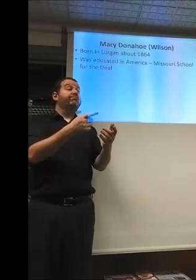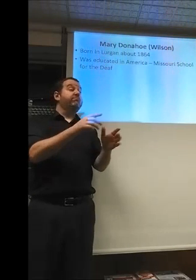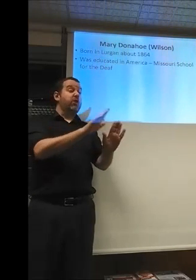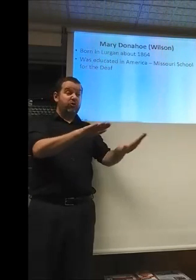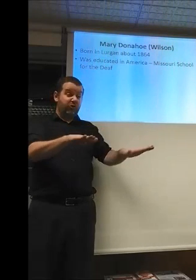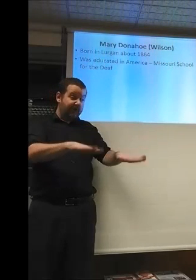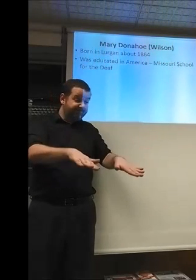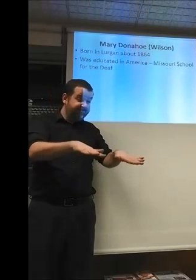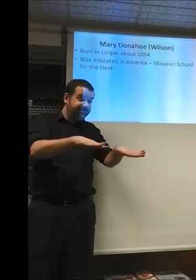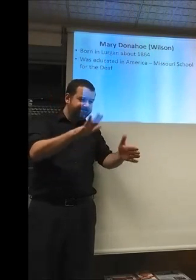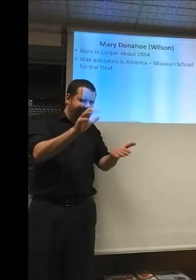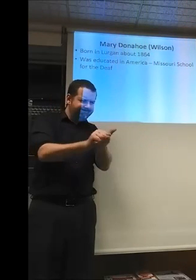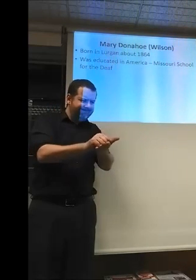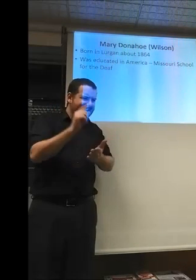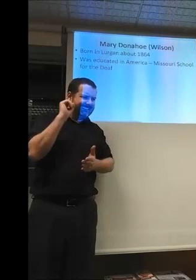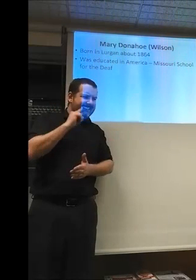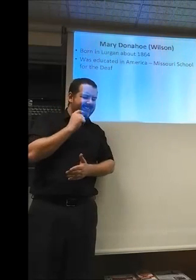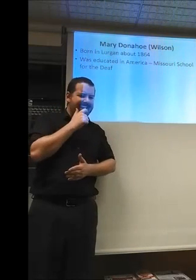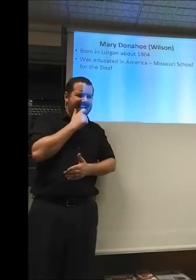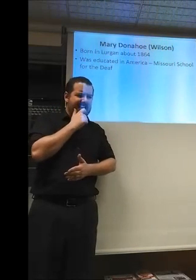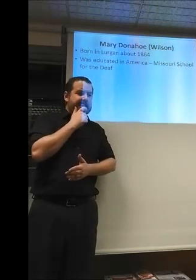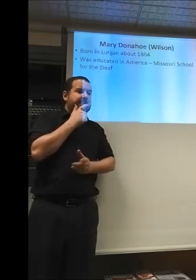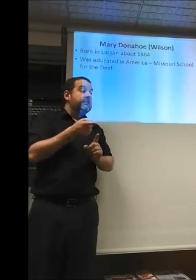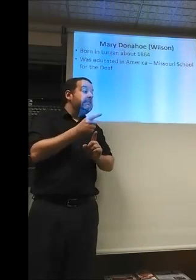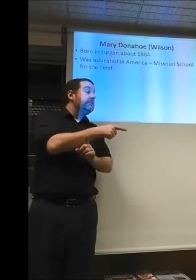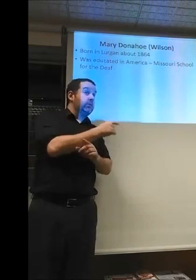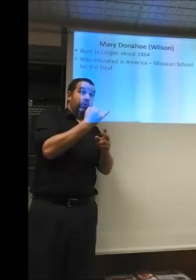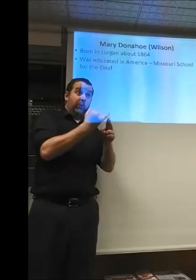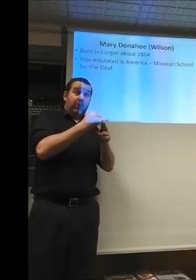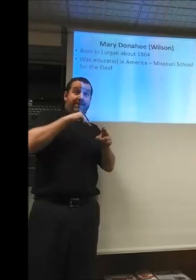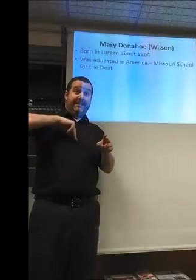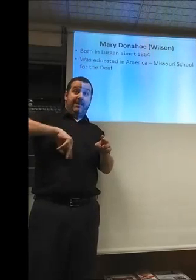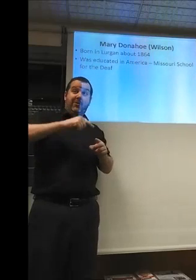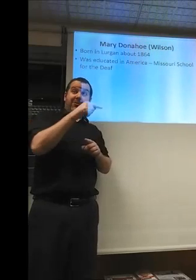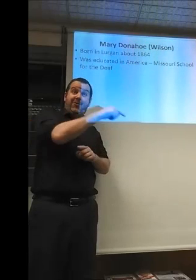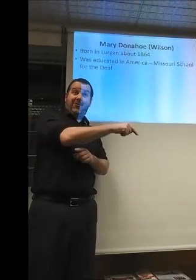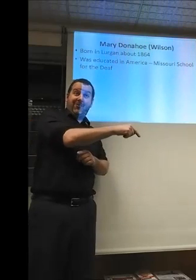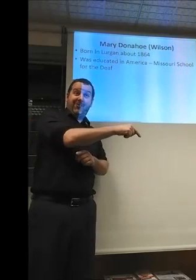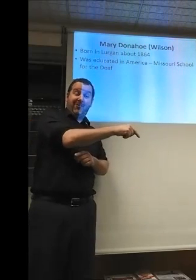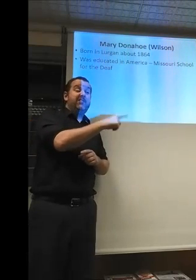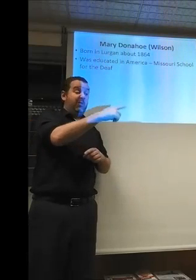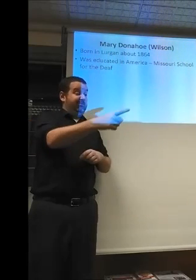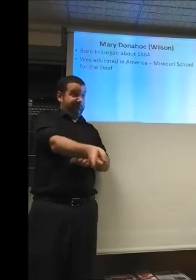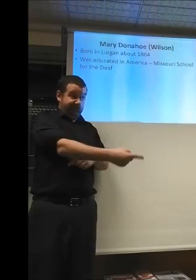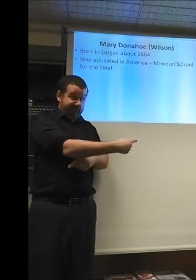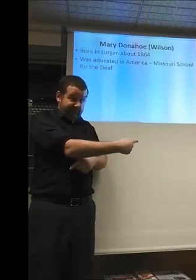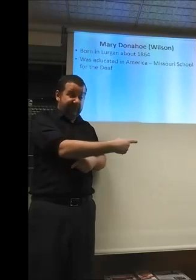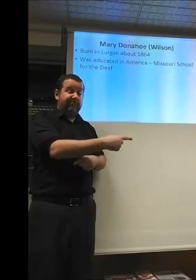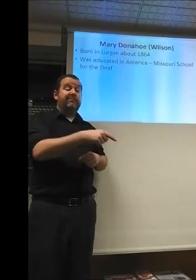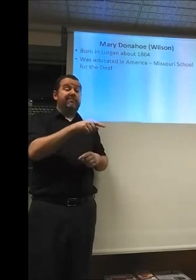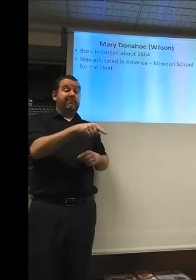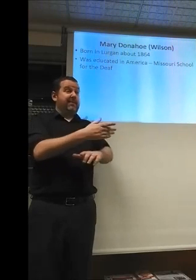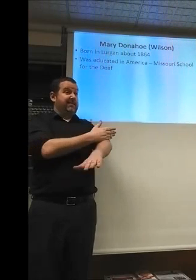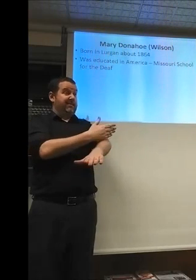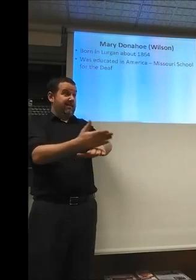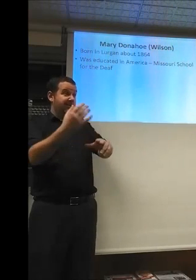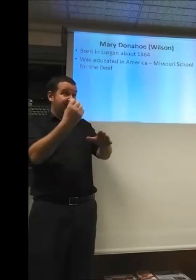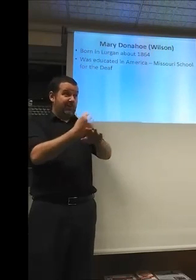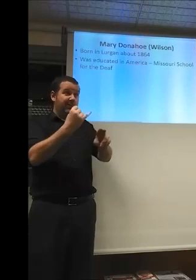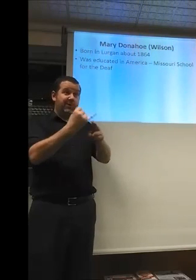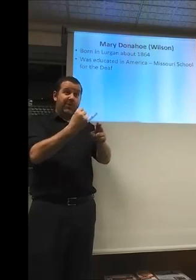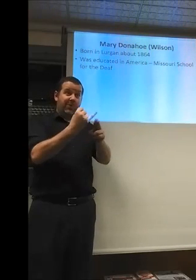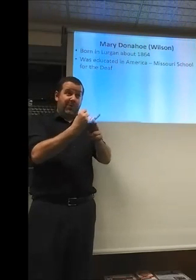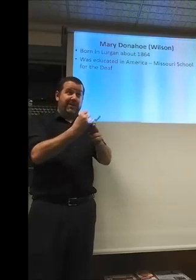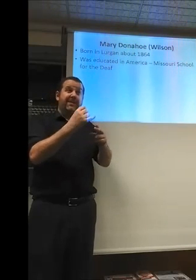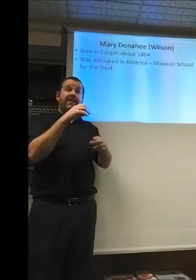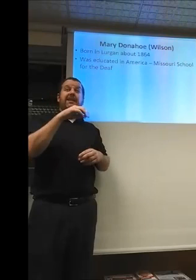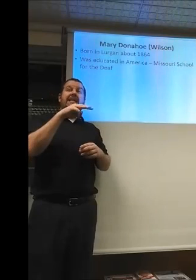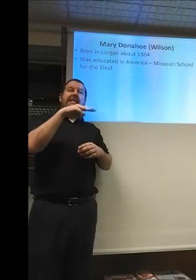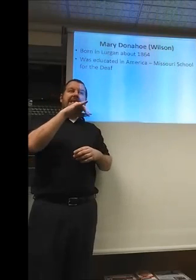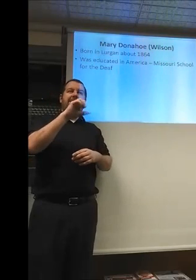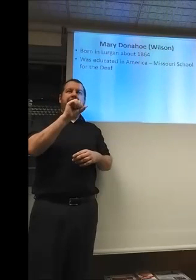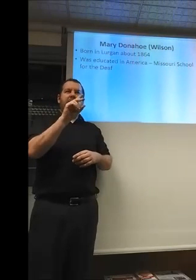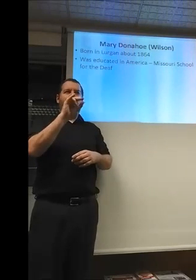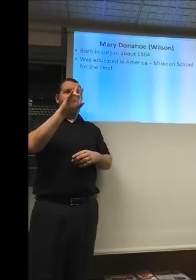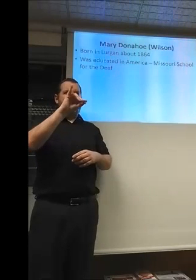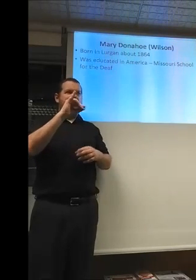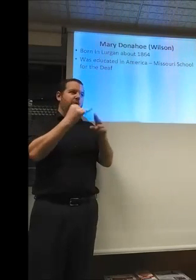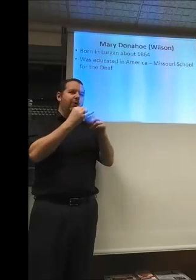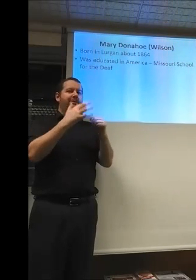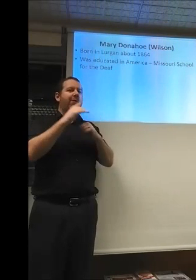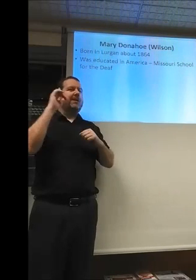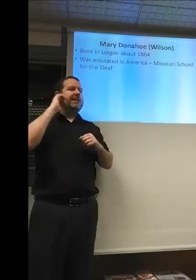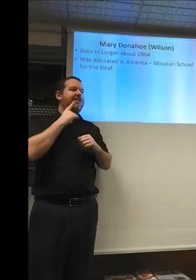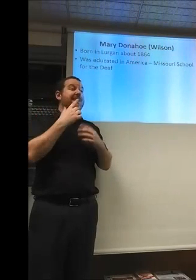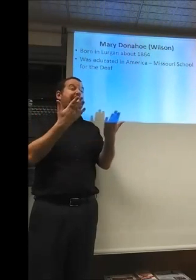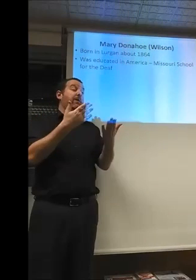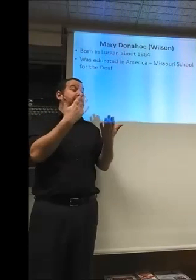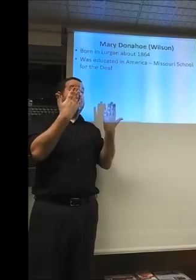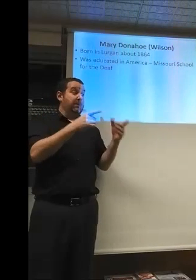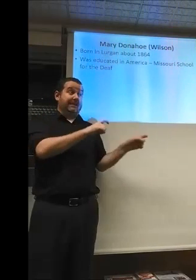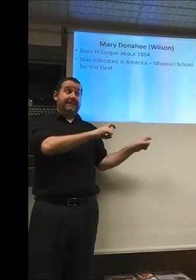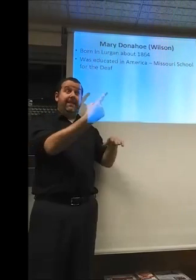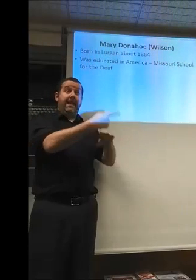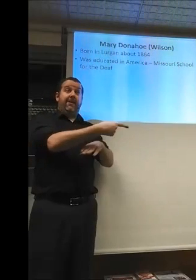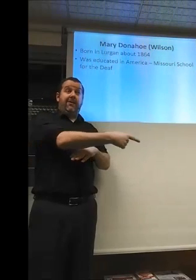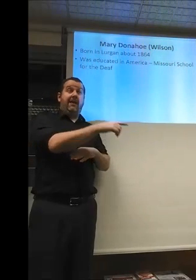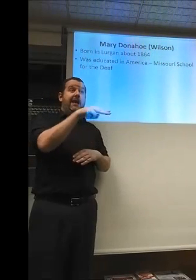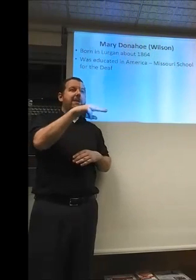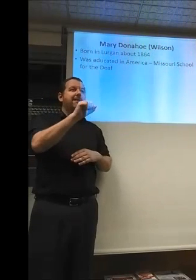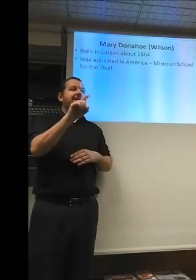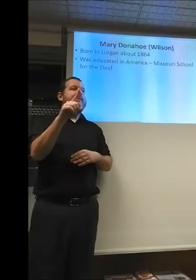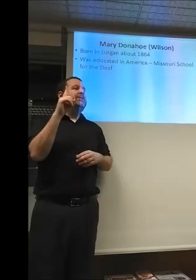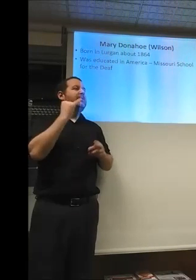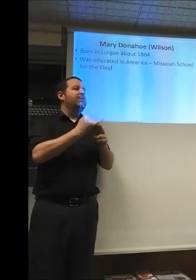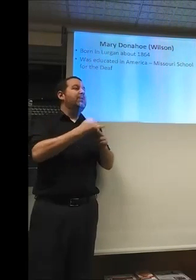This next example, Maria Rourke, was a Deaf victim.